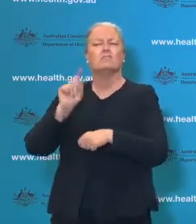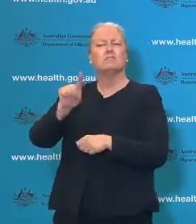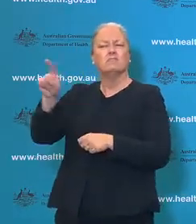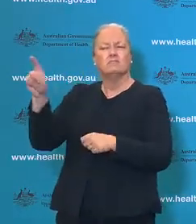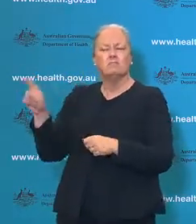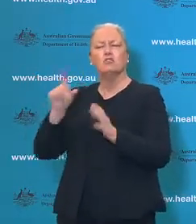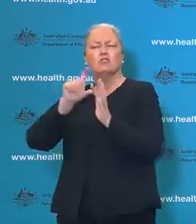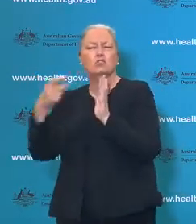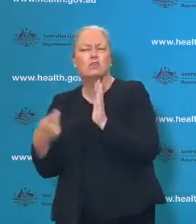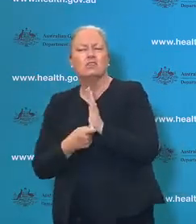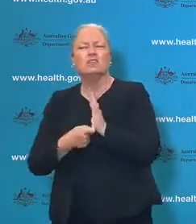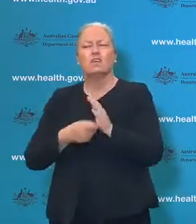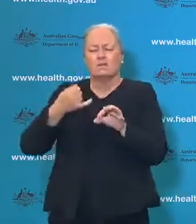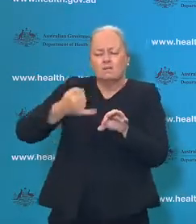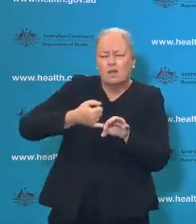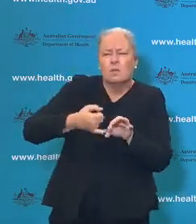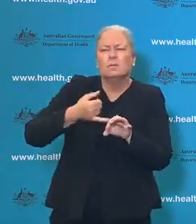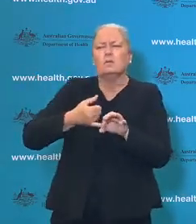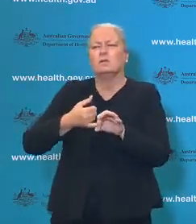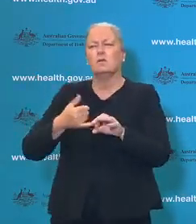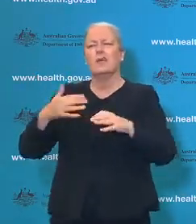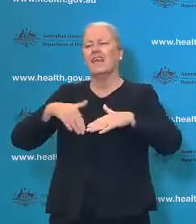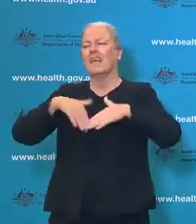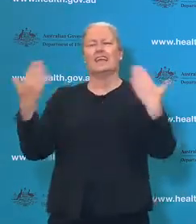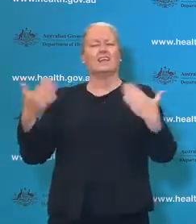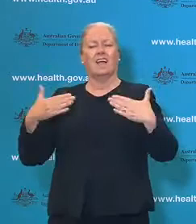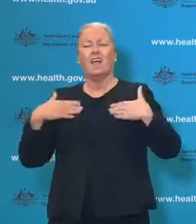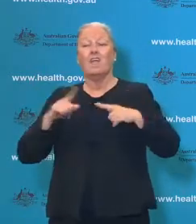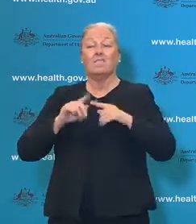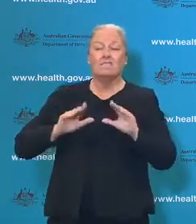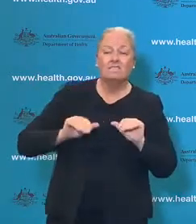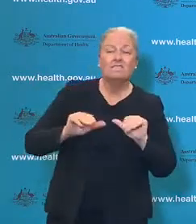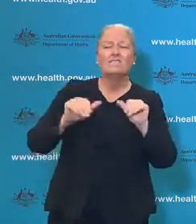pharmacy and allied health services in Melbourne and the surrounding lockdown